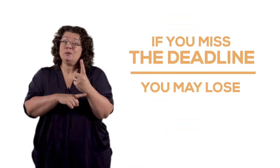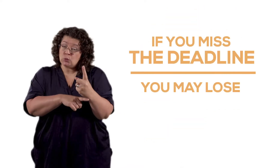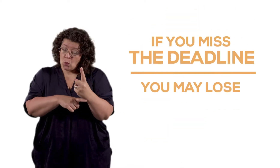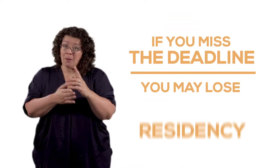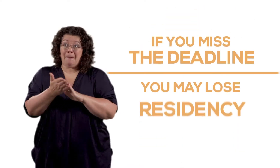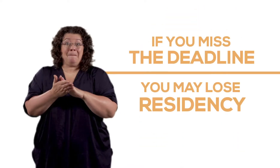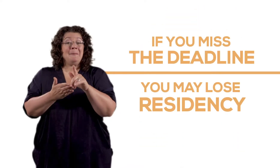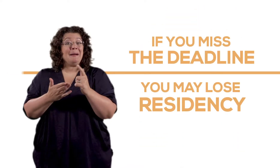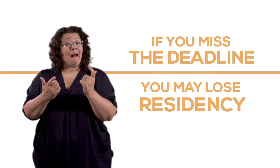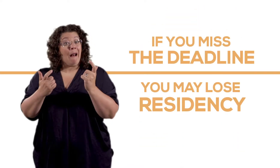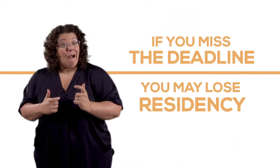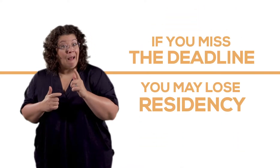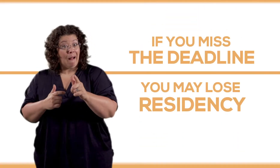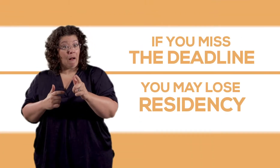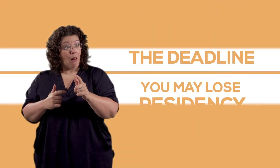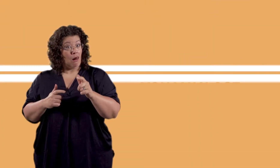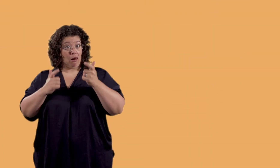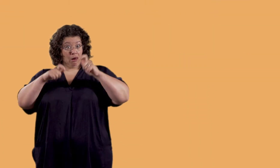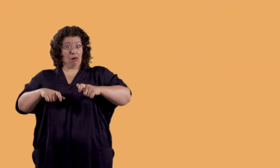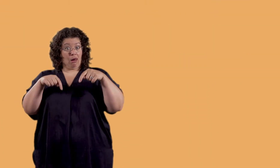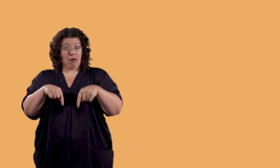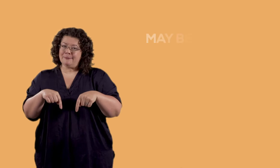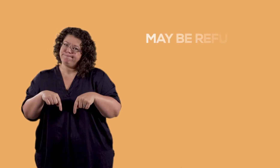being classed as legal resident and may be refused services